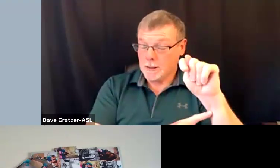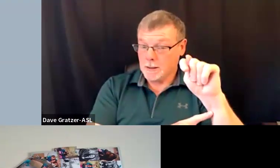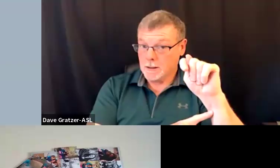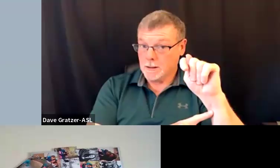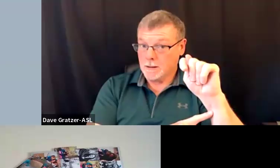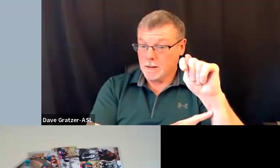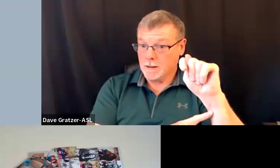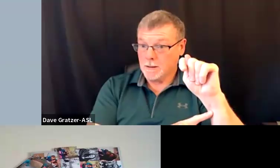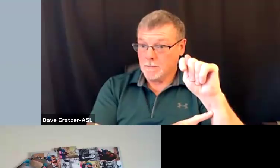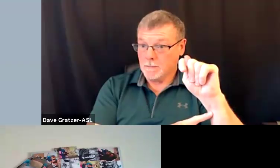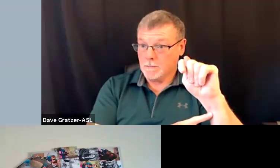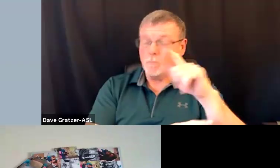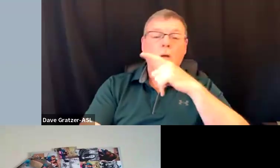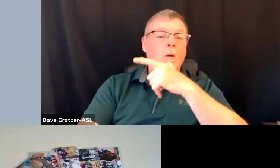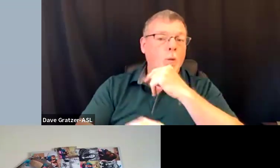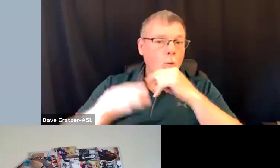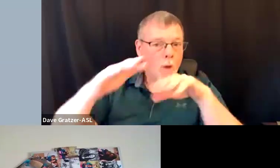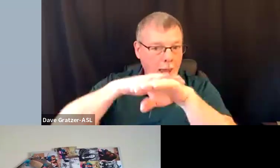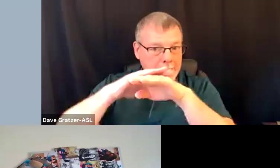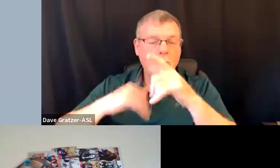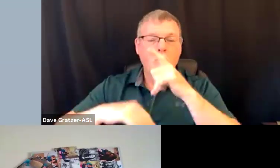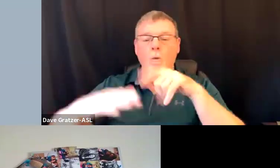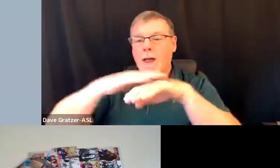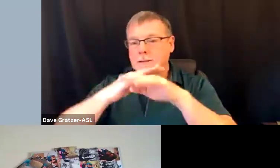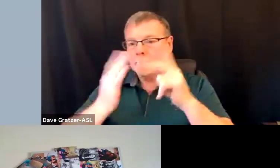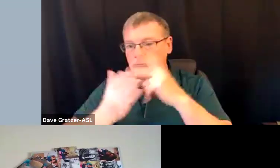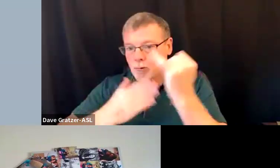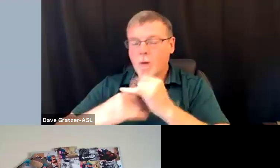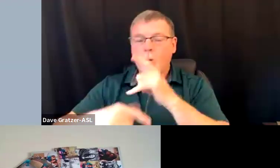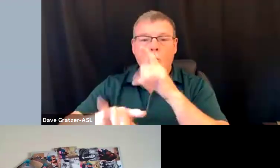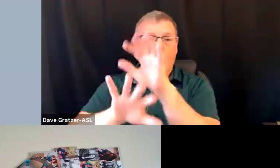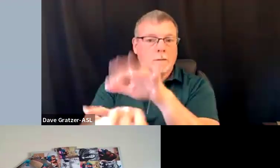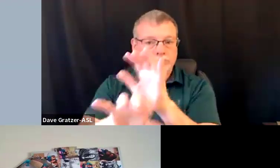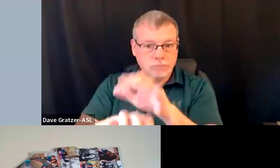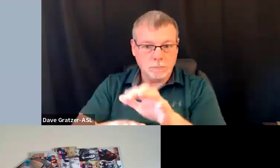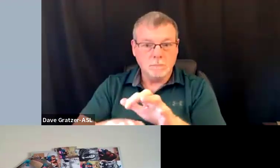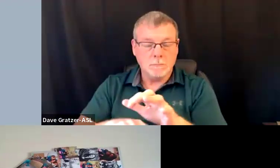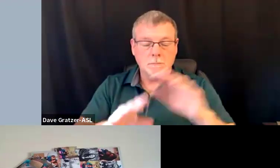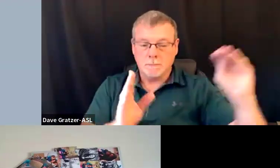who is accessing the records, who is accessing the projects, who's entering the data audit log. But if you're thinking more